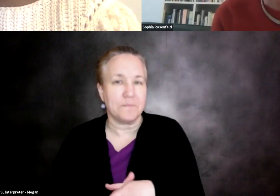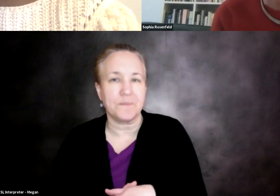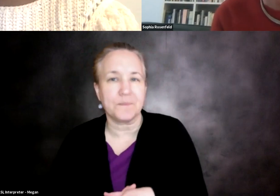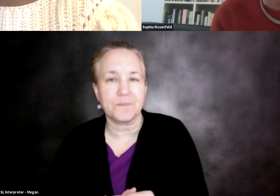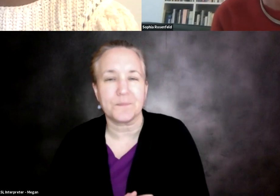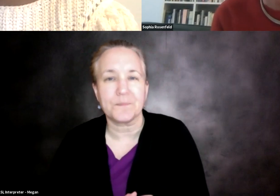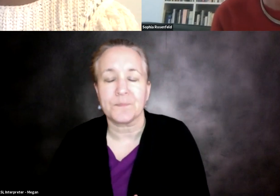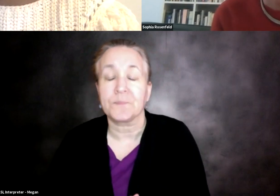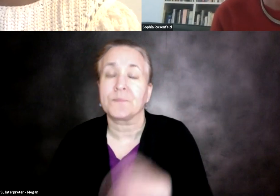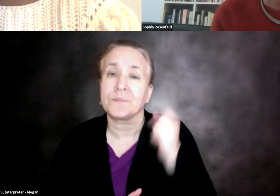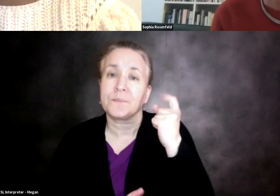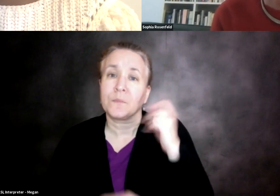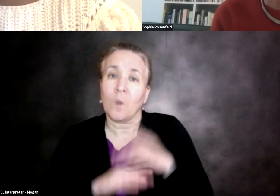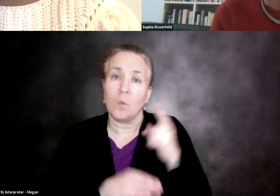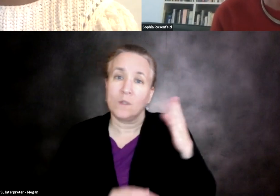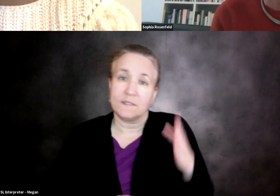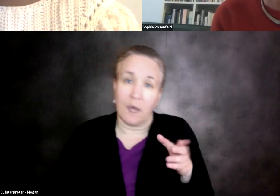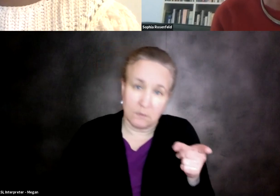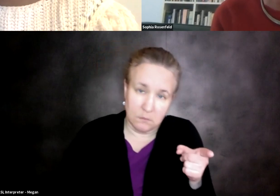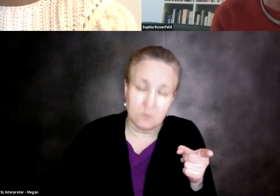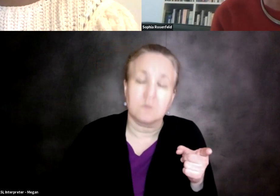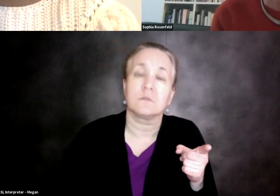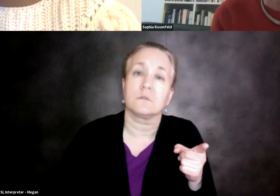On one hand, there's much discussion